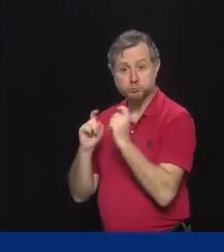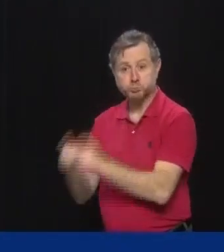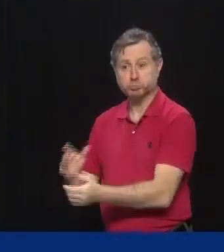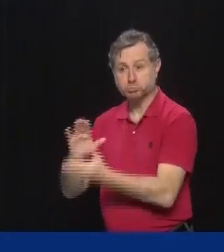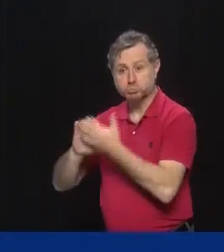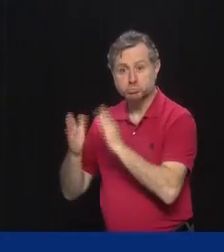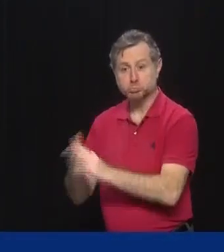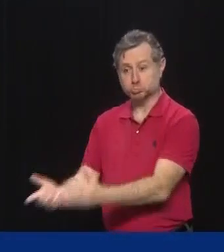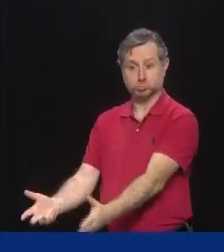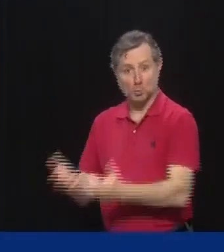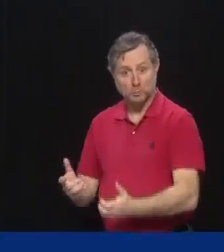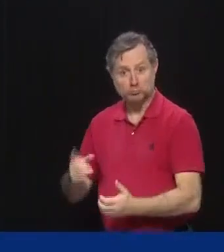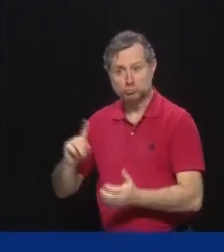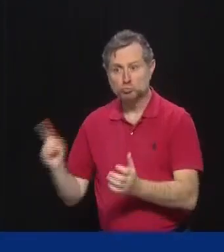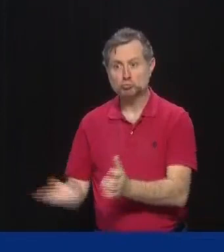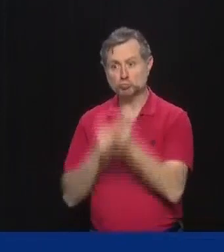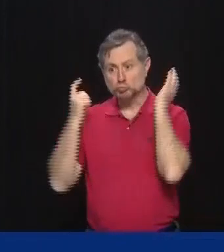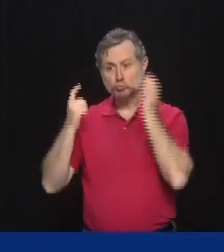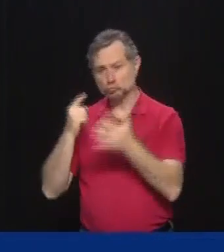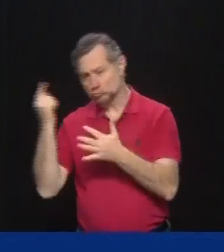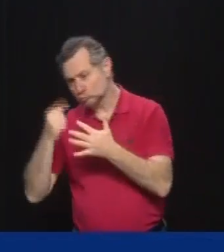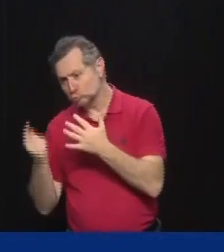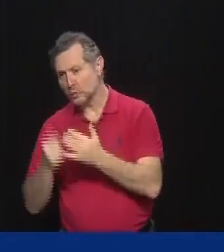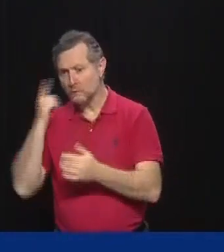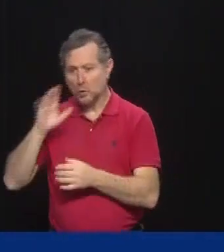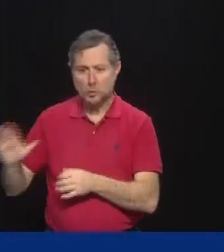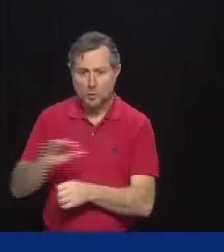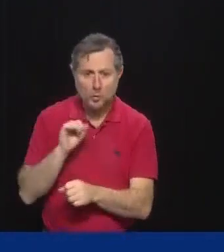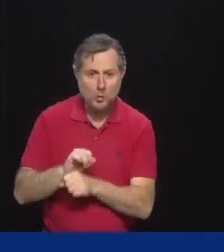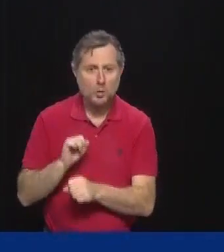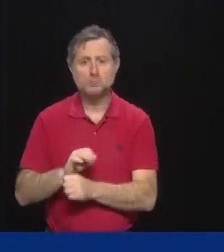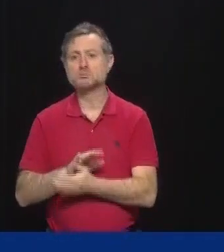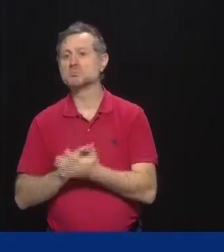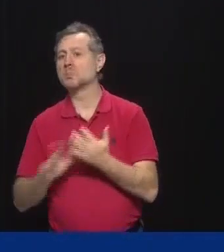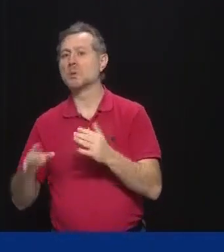RESTRICTIONS. THIS IS HOW I'LL BE EMPOWERING